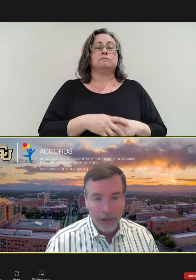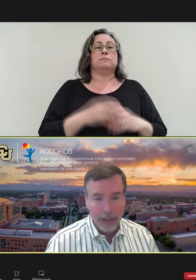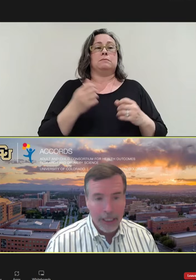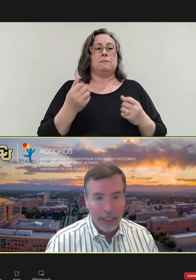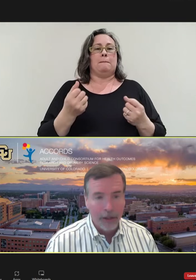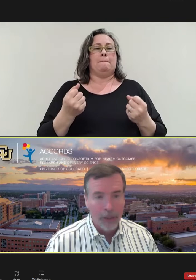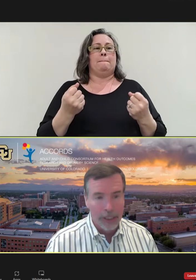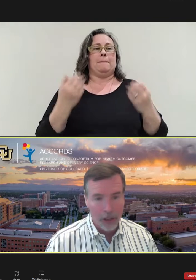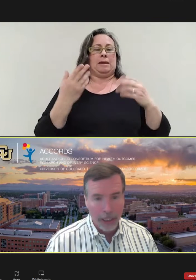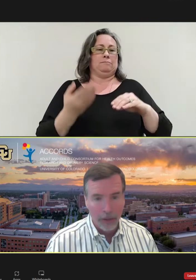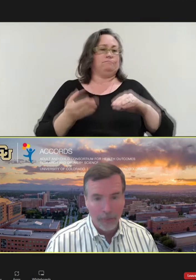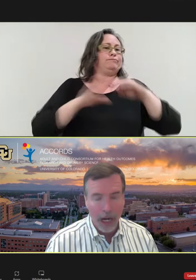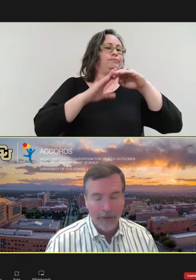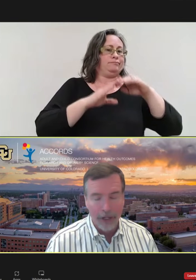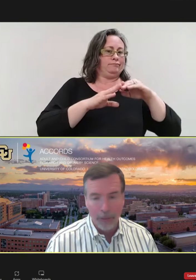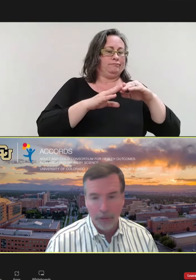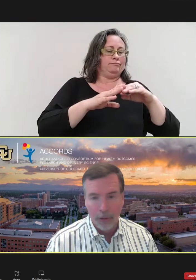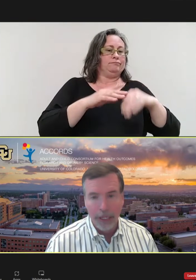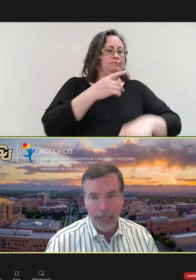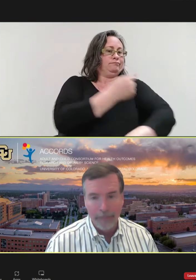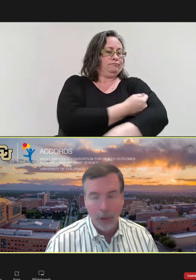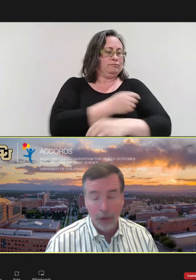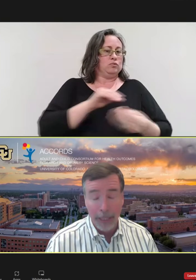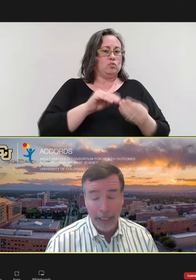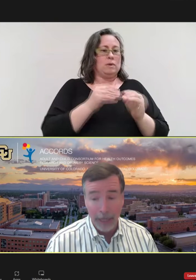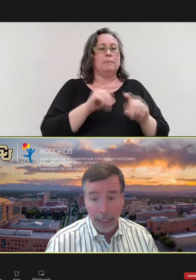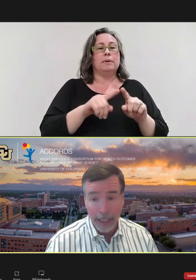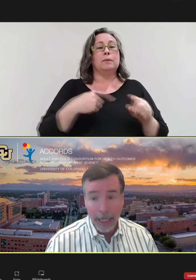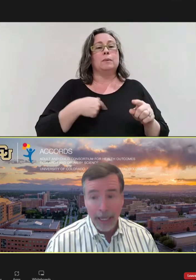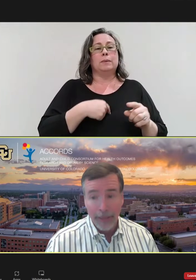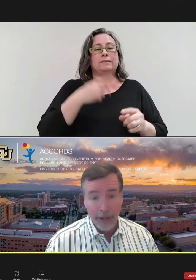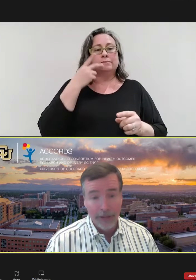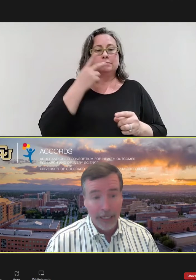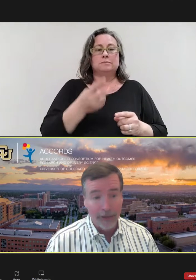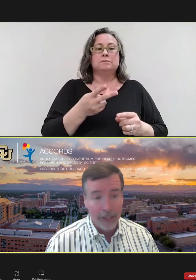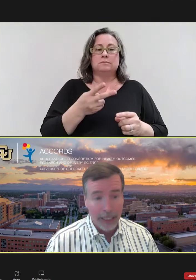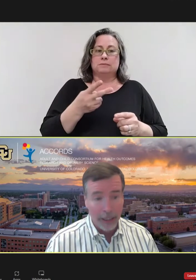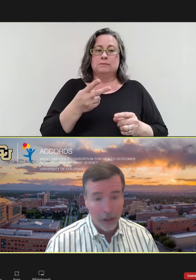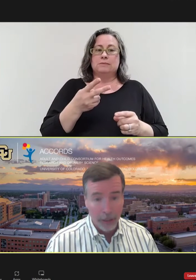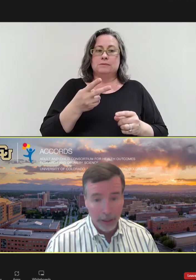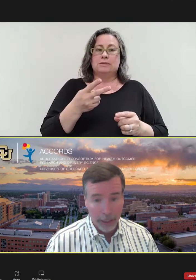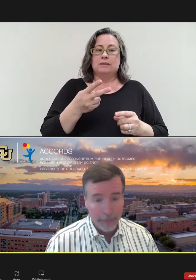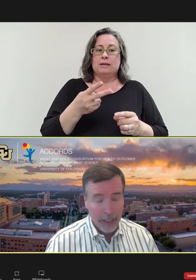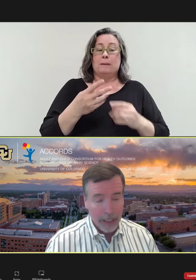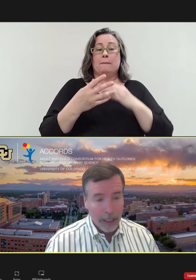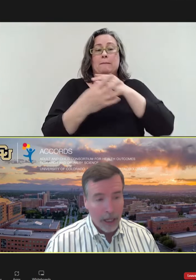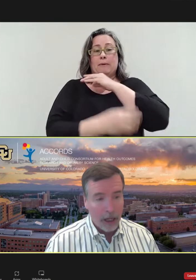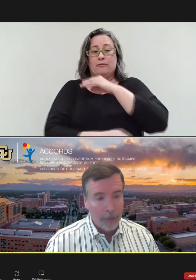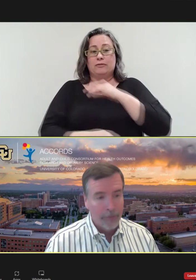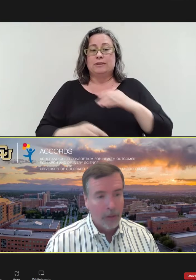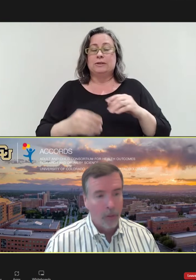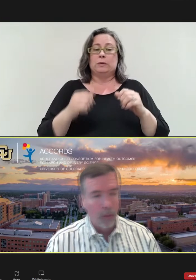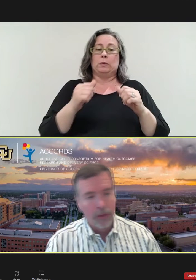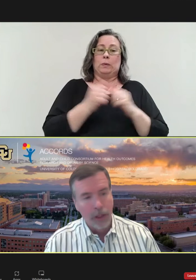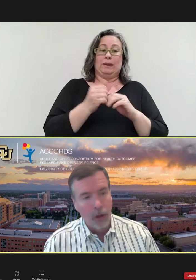seen an increase in childhood poverty, both pre and post pandemic, and thus VFC eligibility. So,